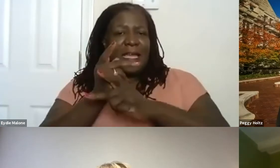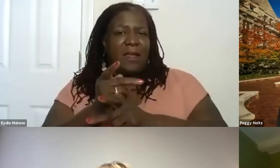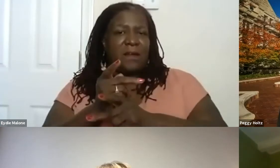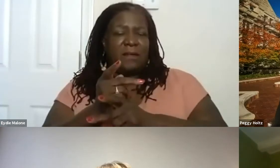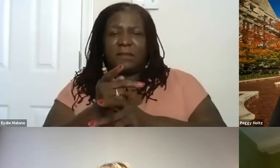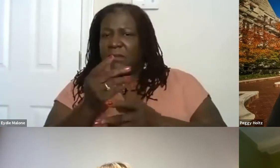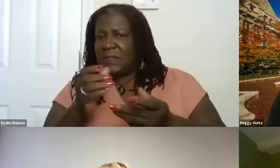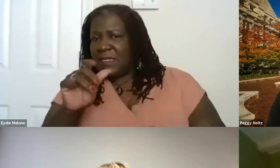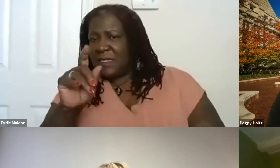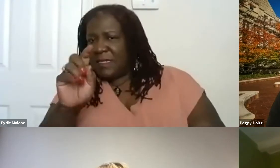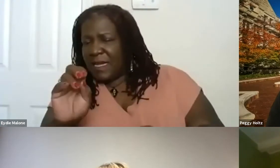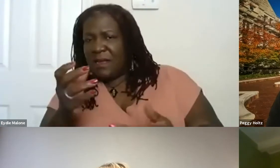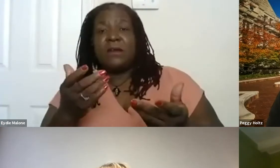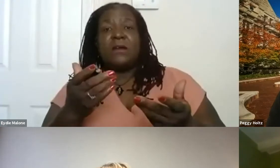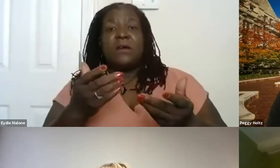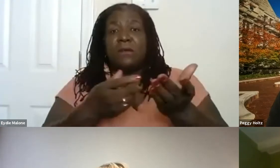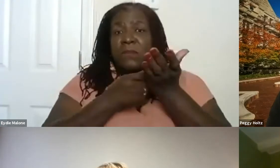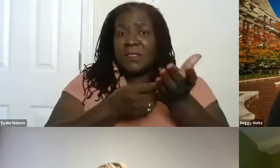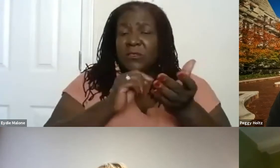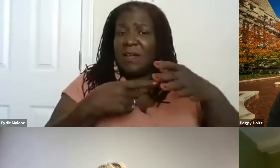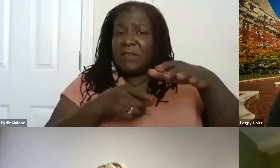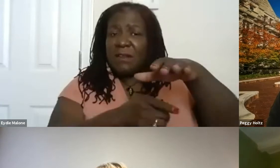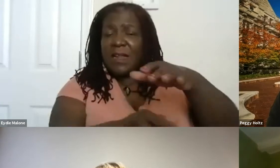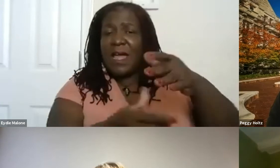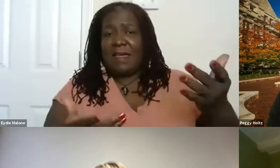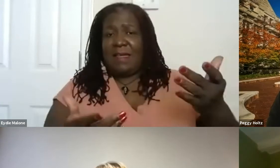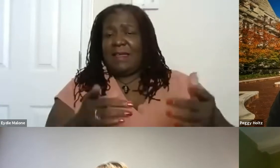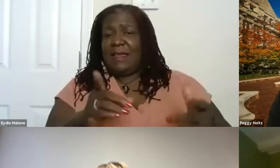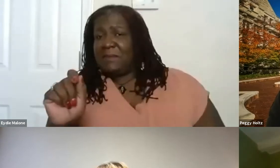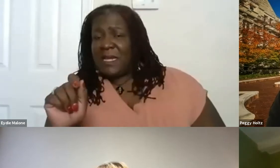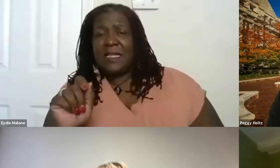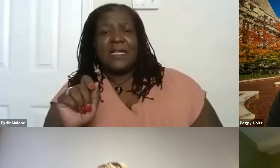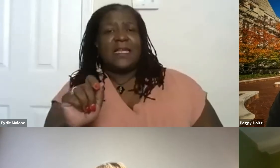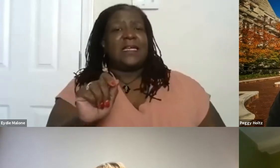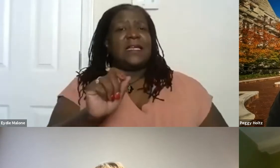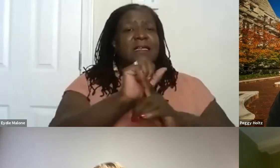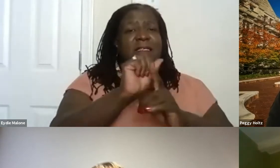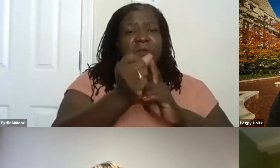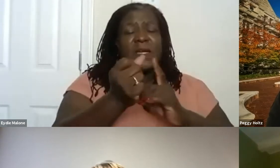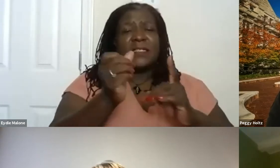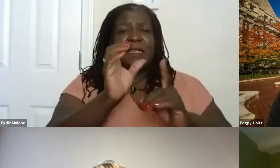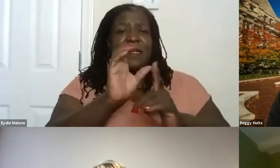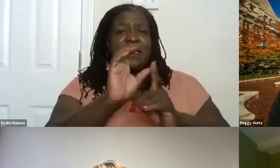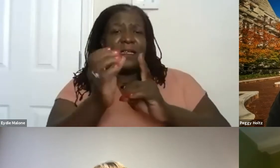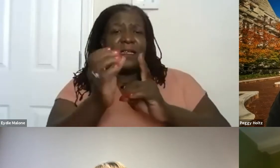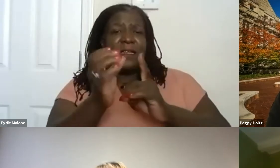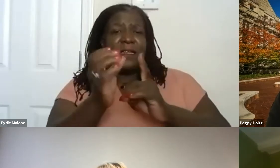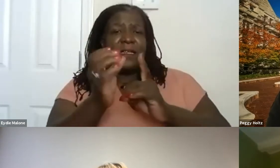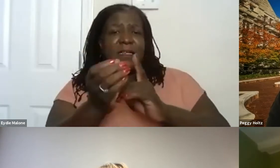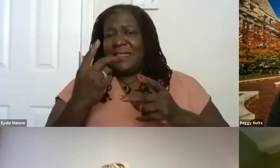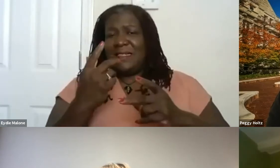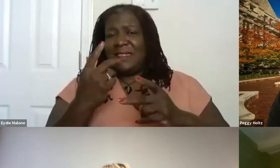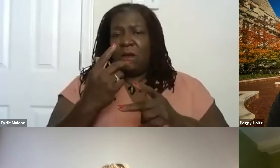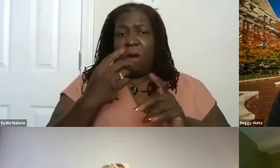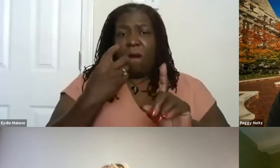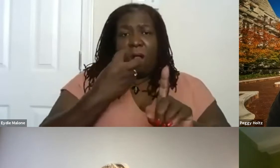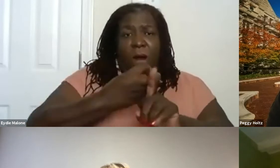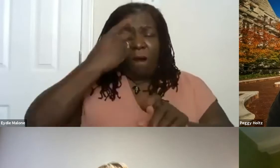underlying conditions that would make it difficult for them to have the vaccine or are the side